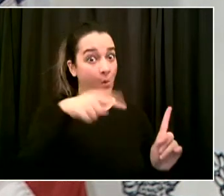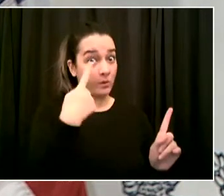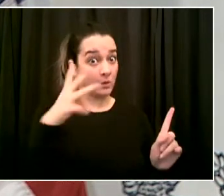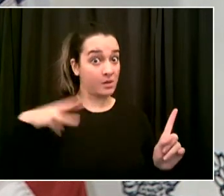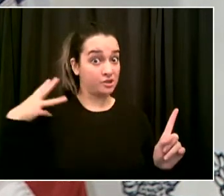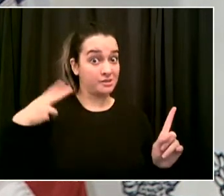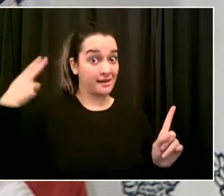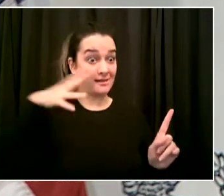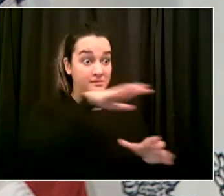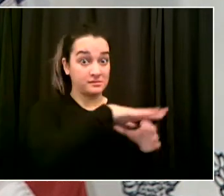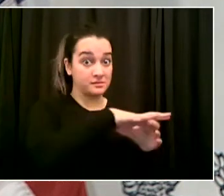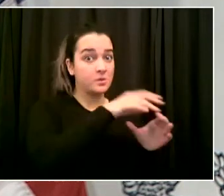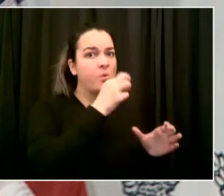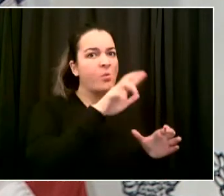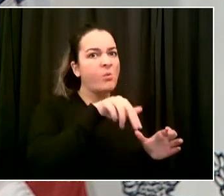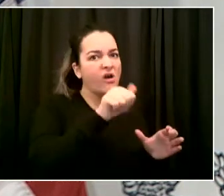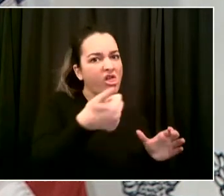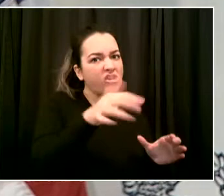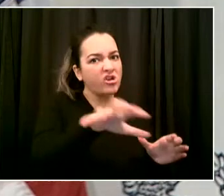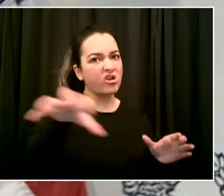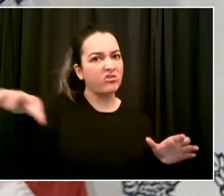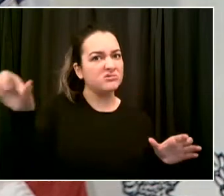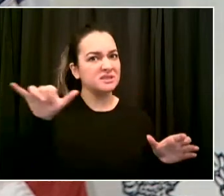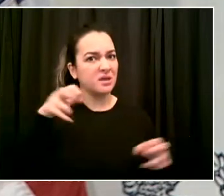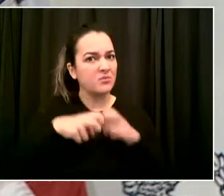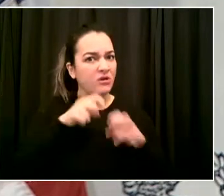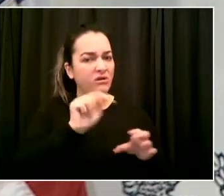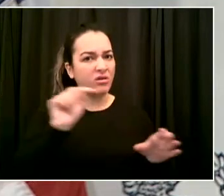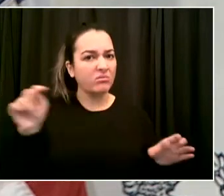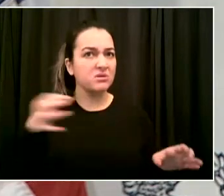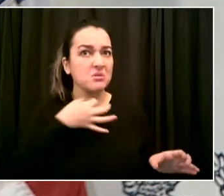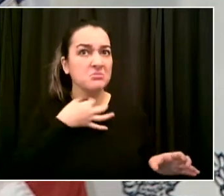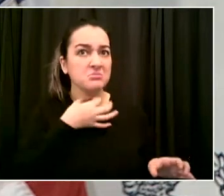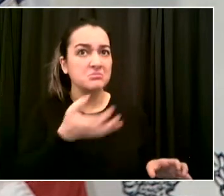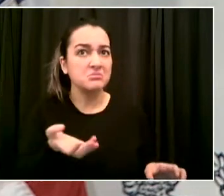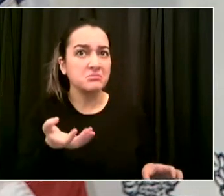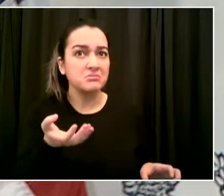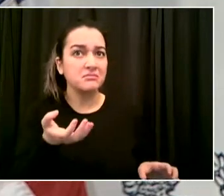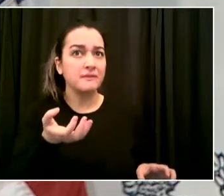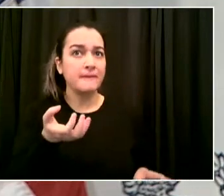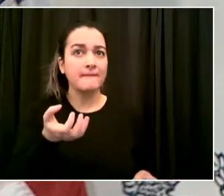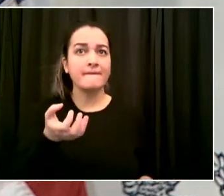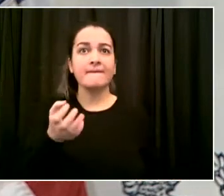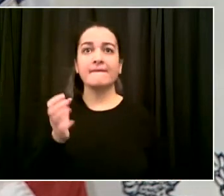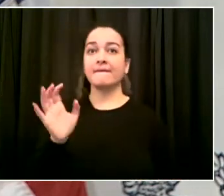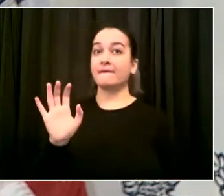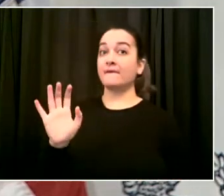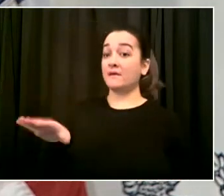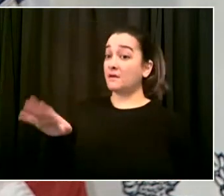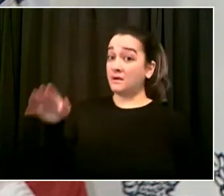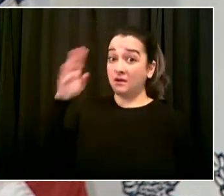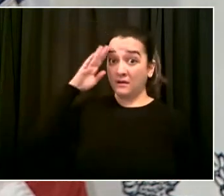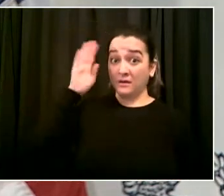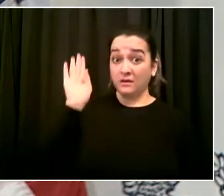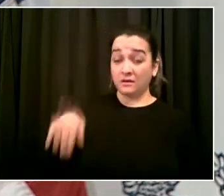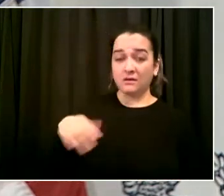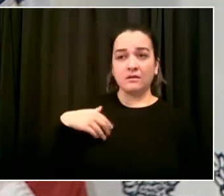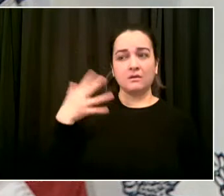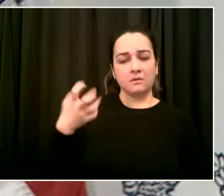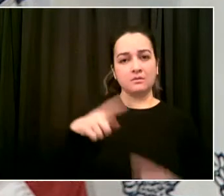OTHER SITES? DANA, THIS IS EXACTLY WHAT SHOULD NOT T BE